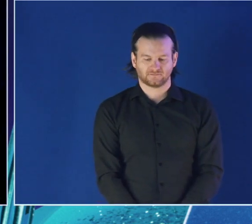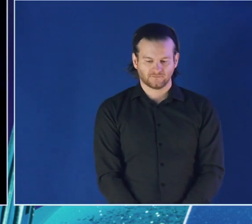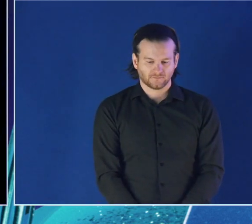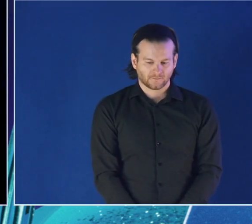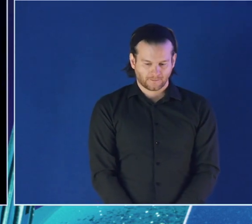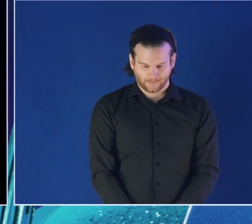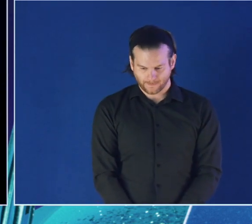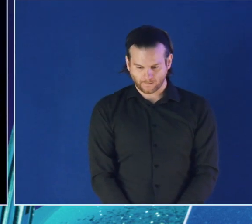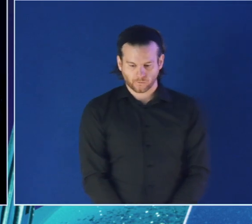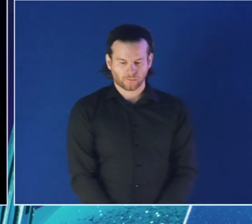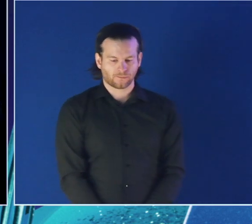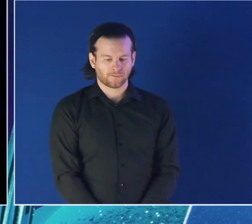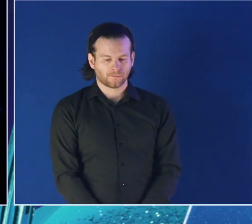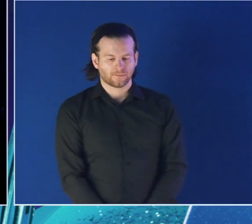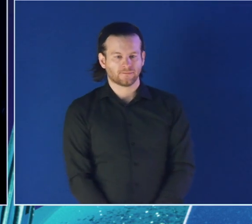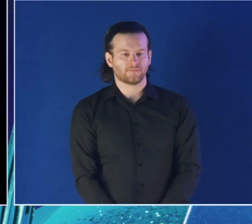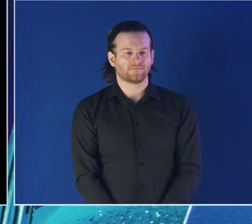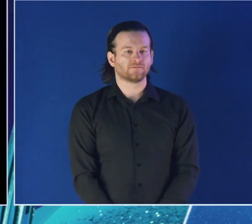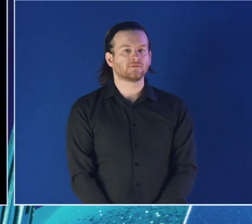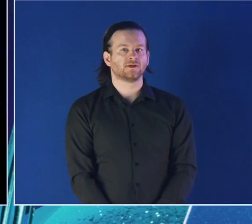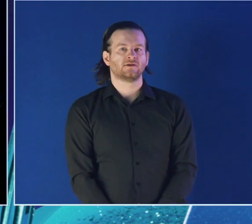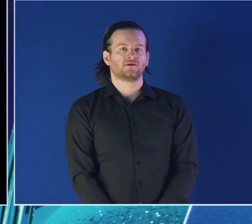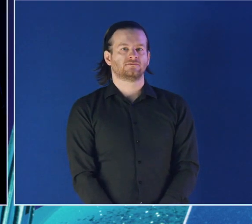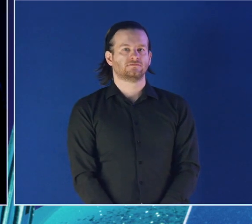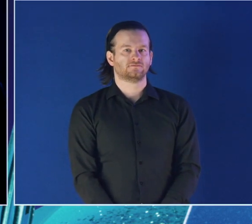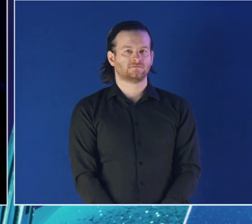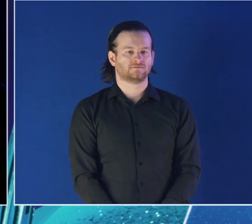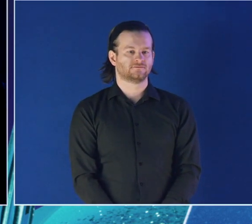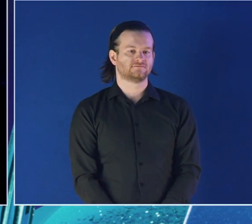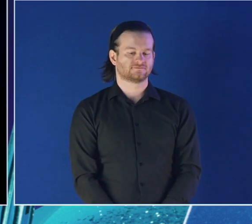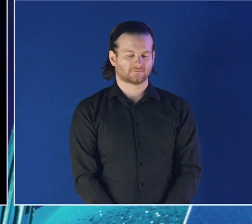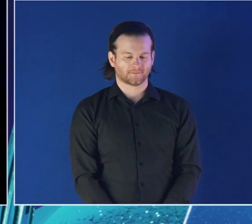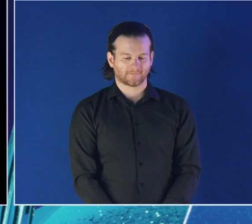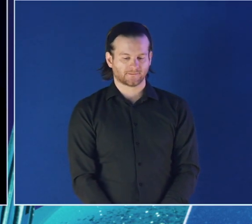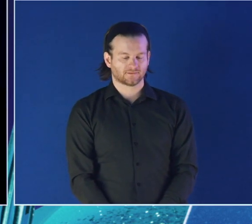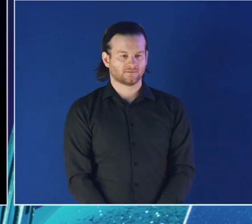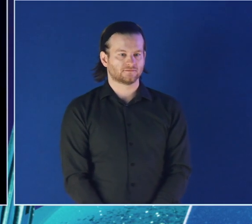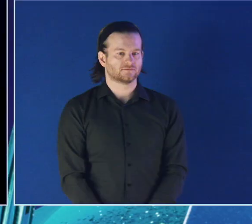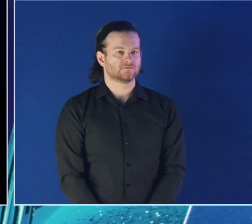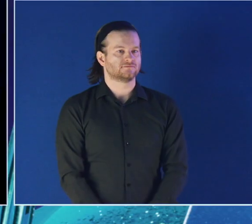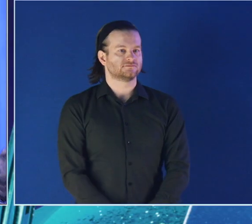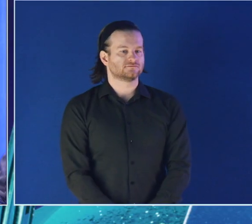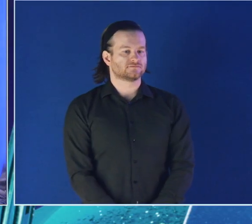Thank you. Amazing. Thank you so much for being here.